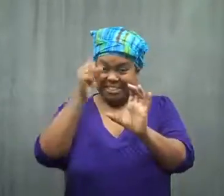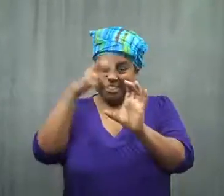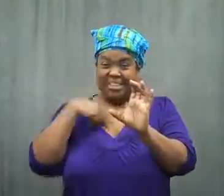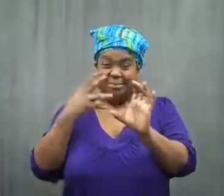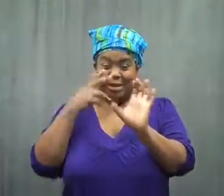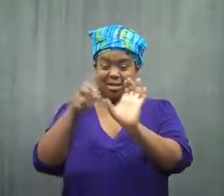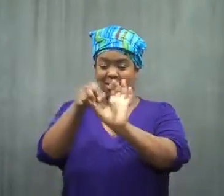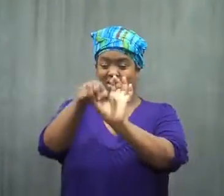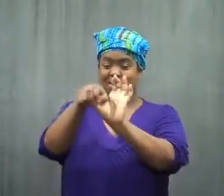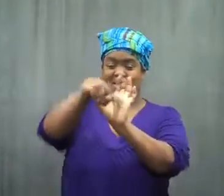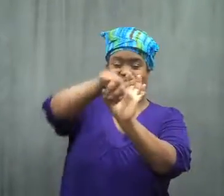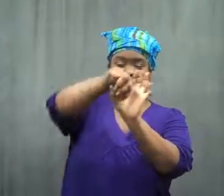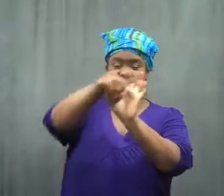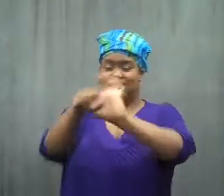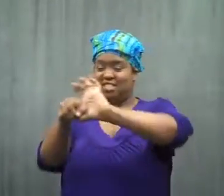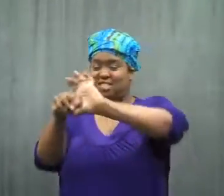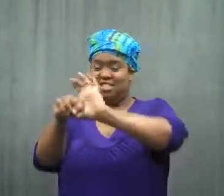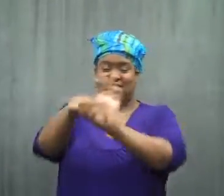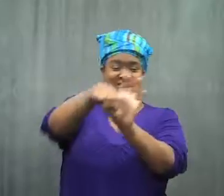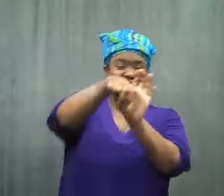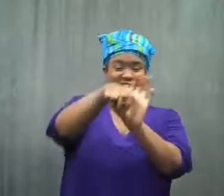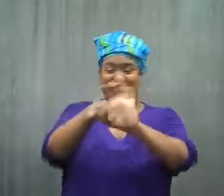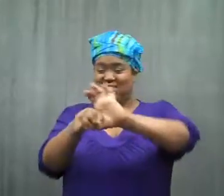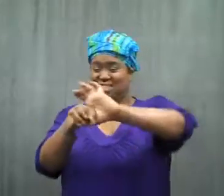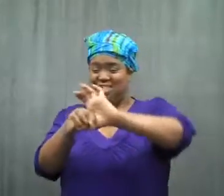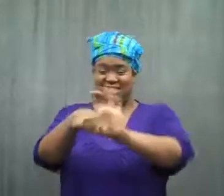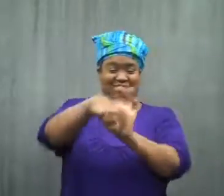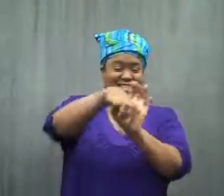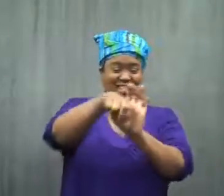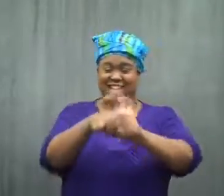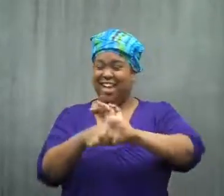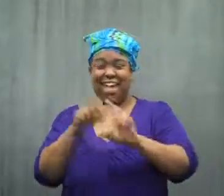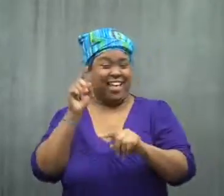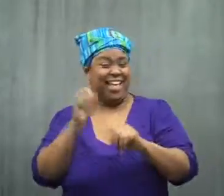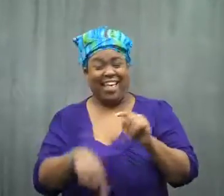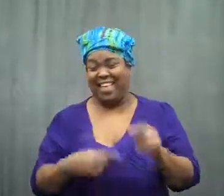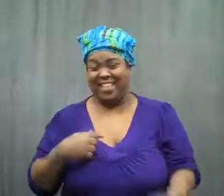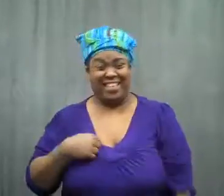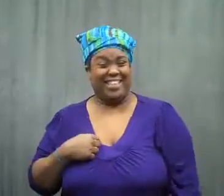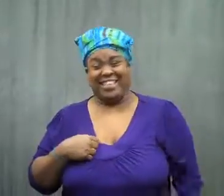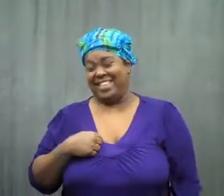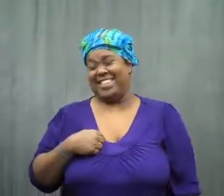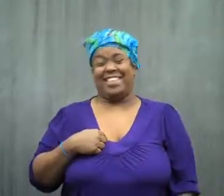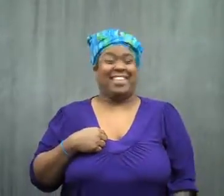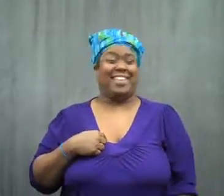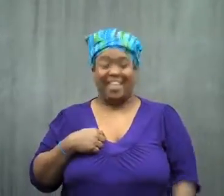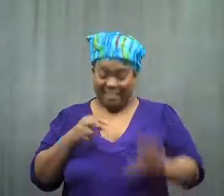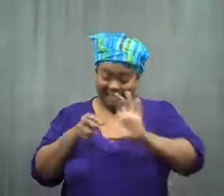Here's what happened.. I rocked back and forth. I couldn't get up!